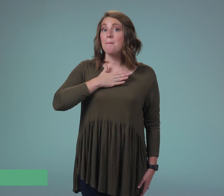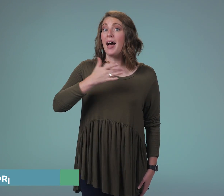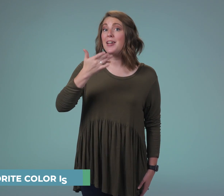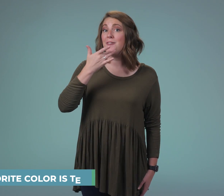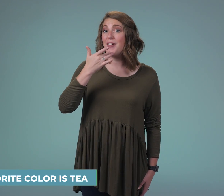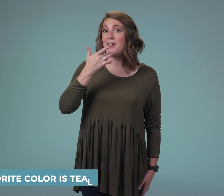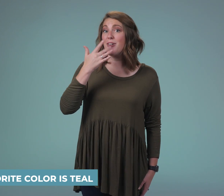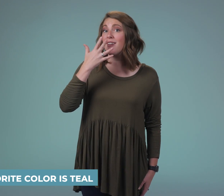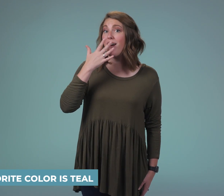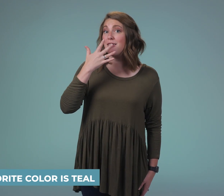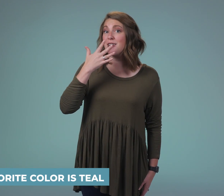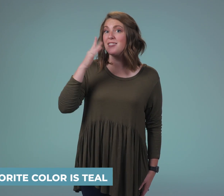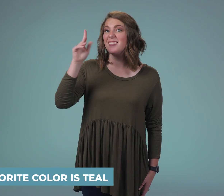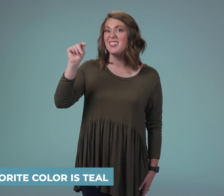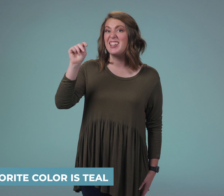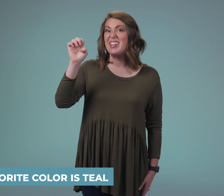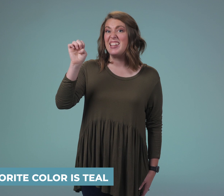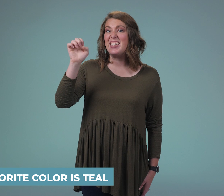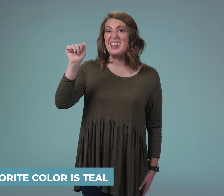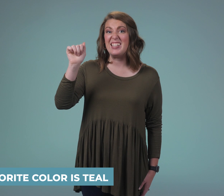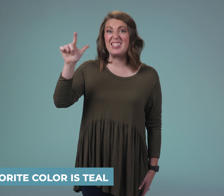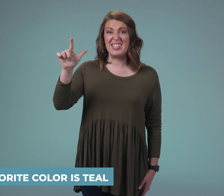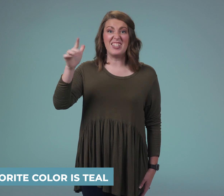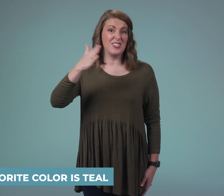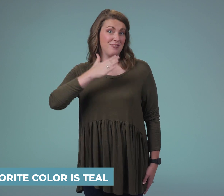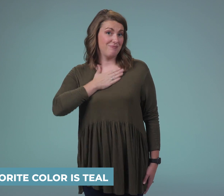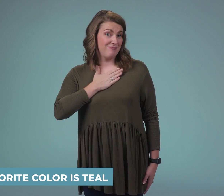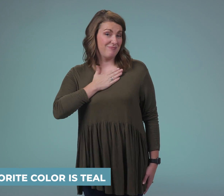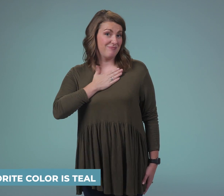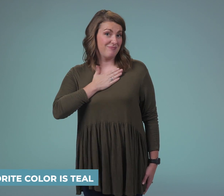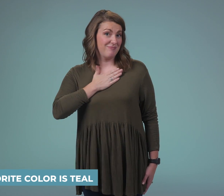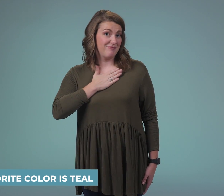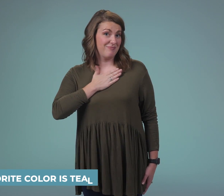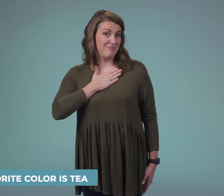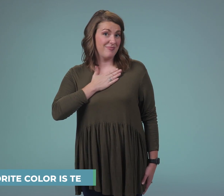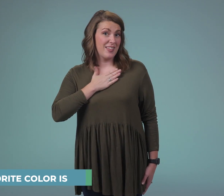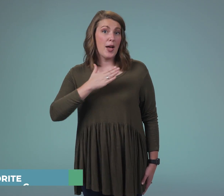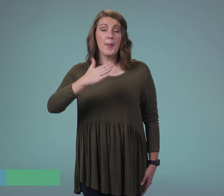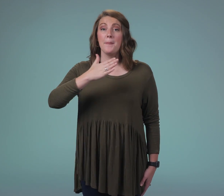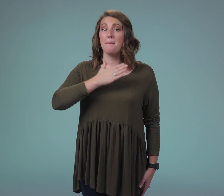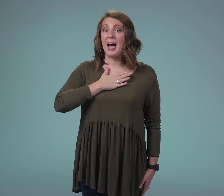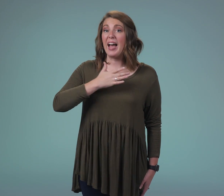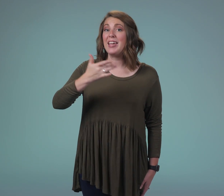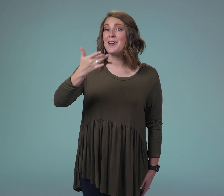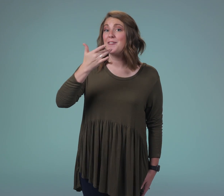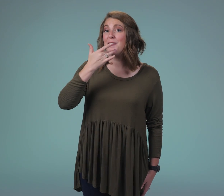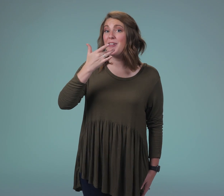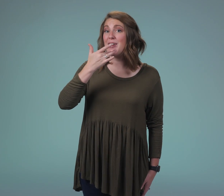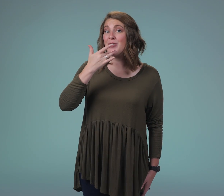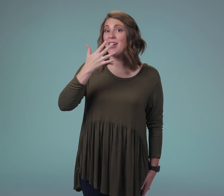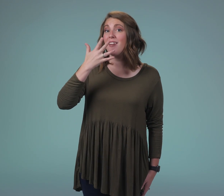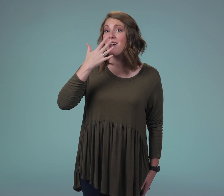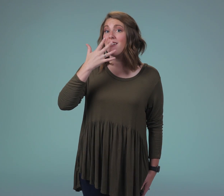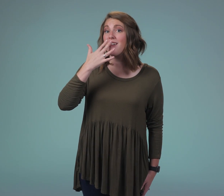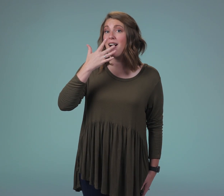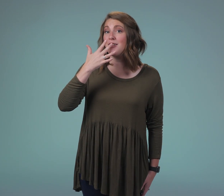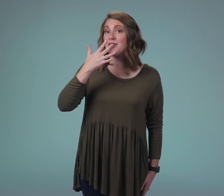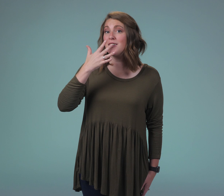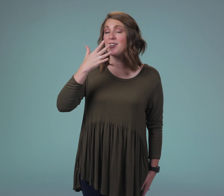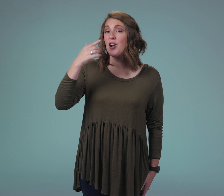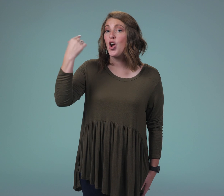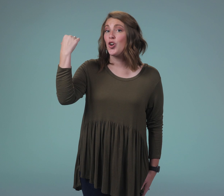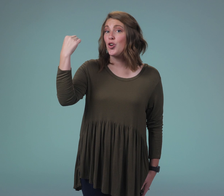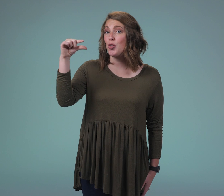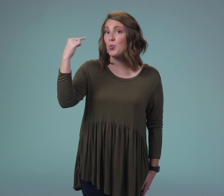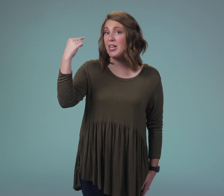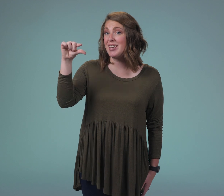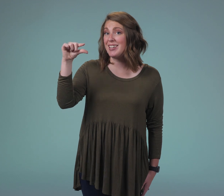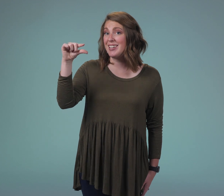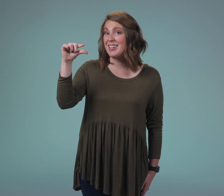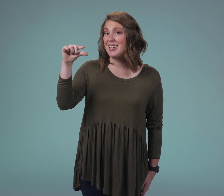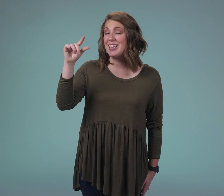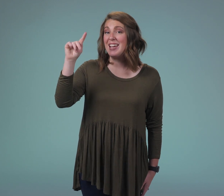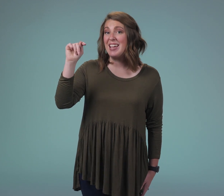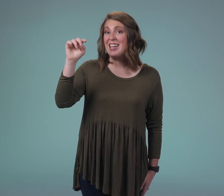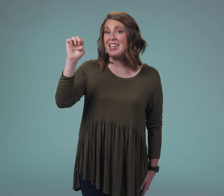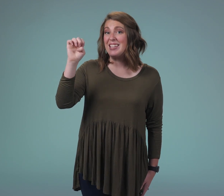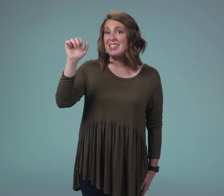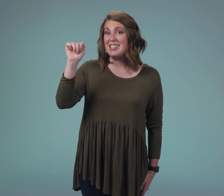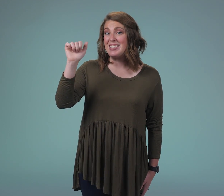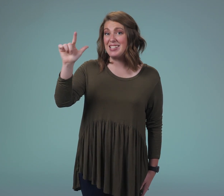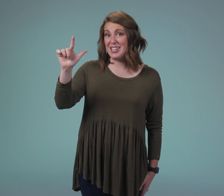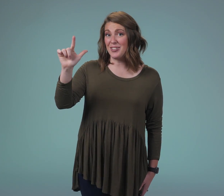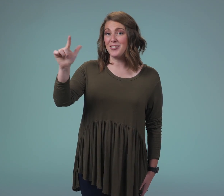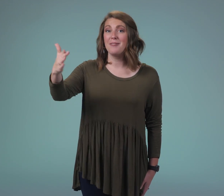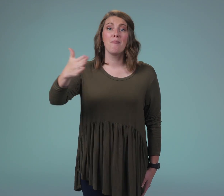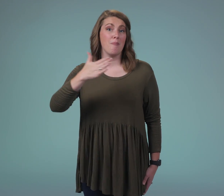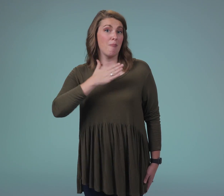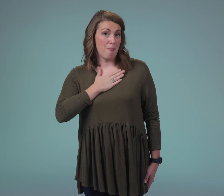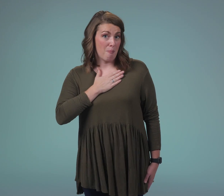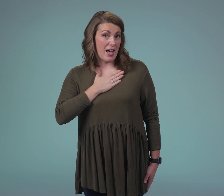My favorite color is teal. MY FAVORITE COLOR GREEN T-E-A-L MY